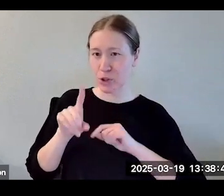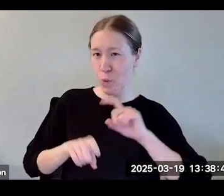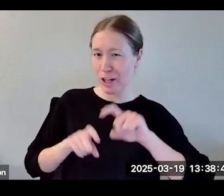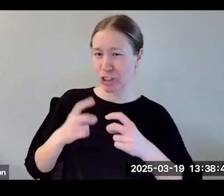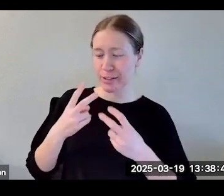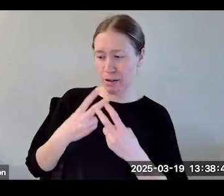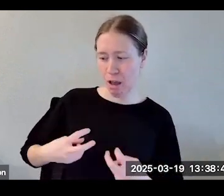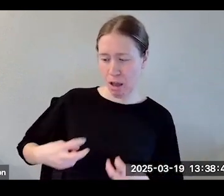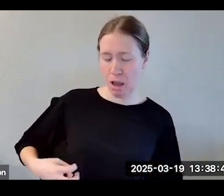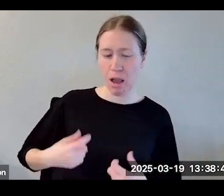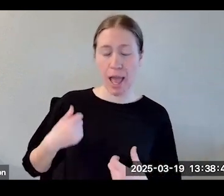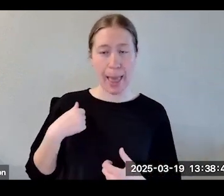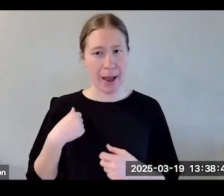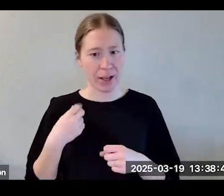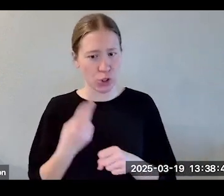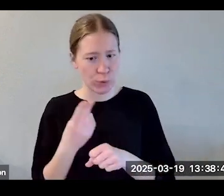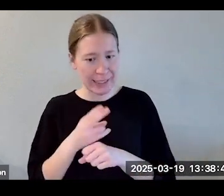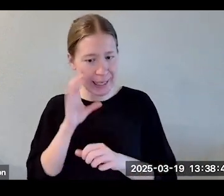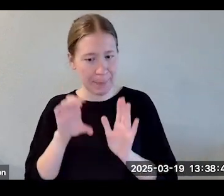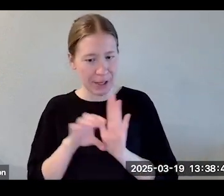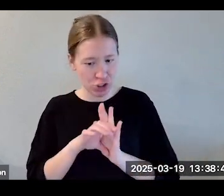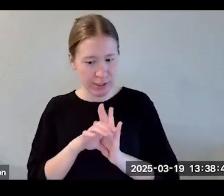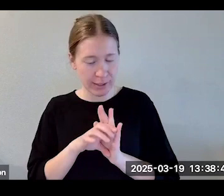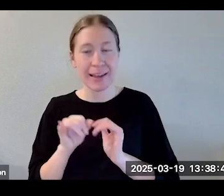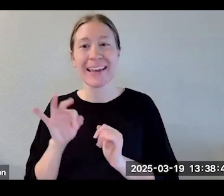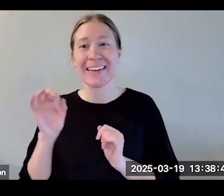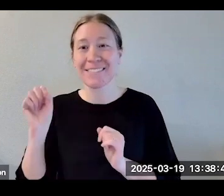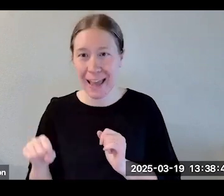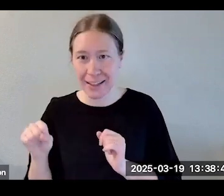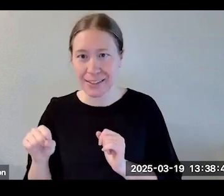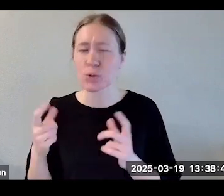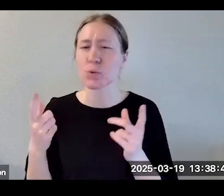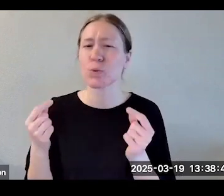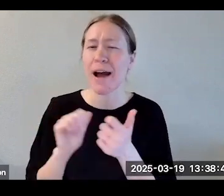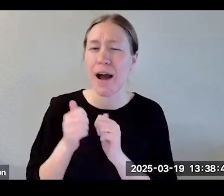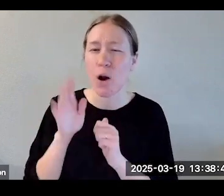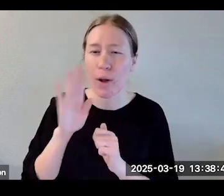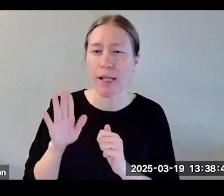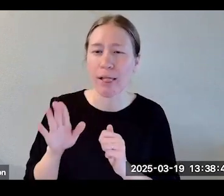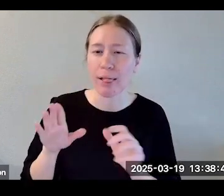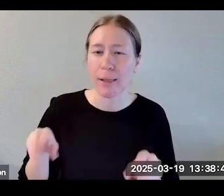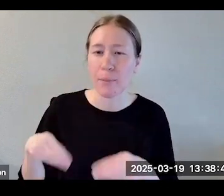am I using images in my document? If so, how will I provide text alternatives?